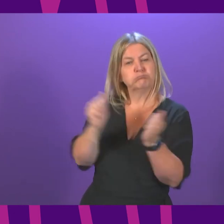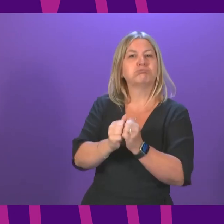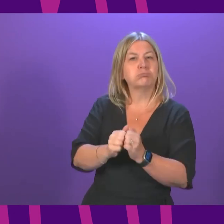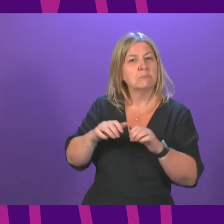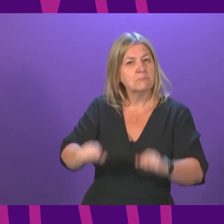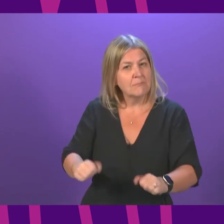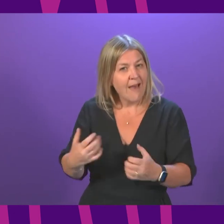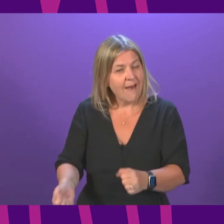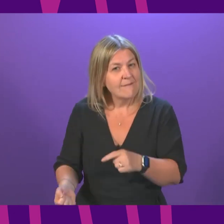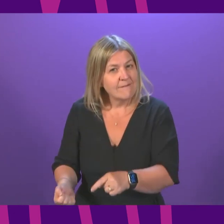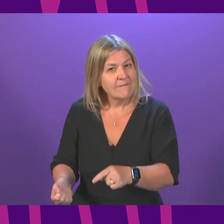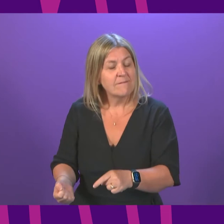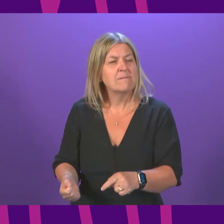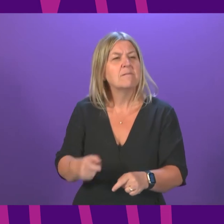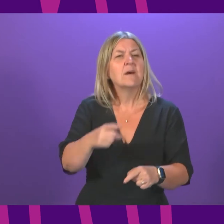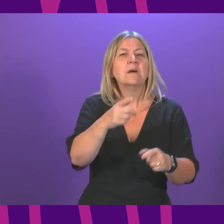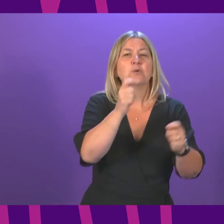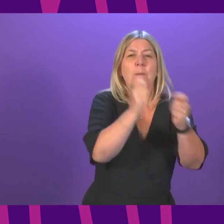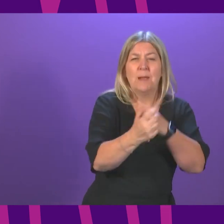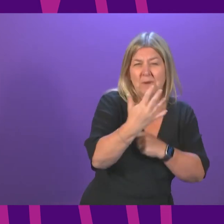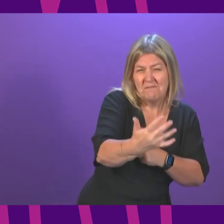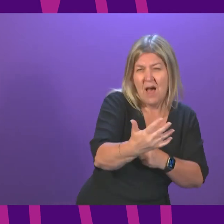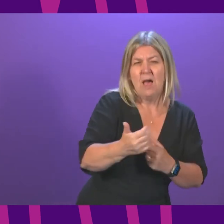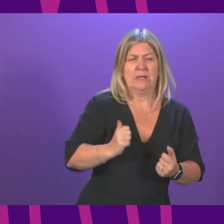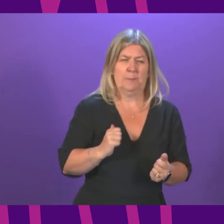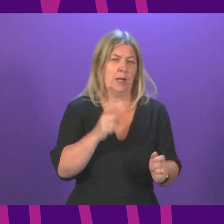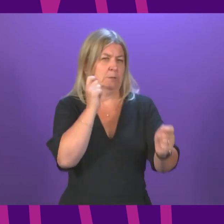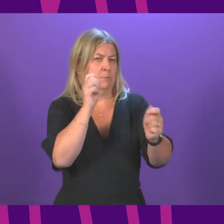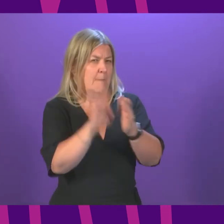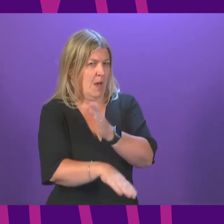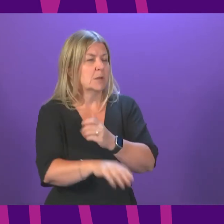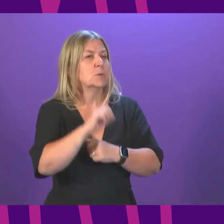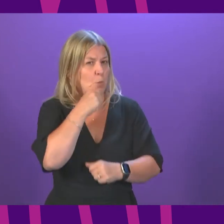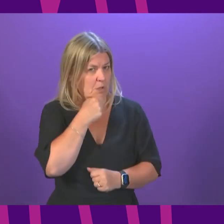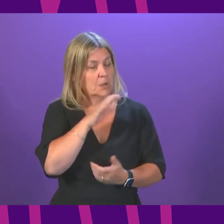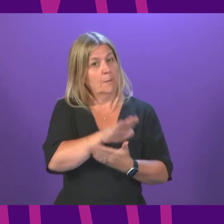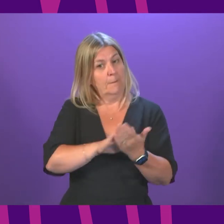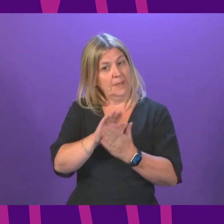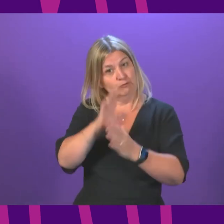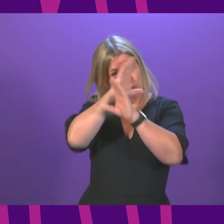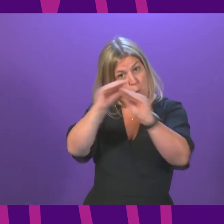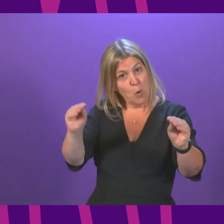debate, I assume that amendment 5 will be agreed to, which will provide scope for reporting.